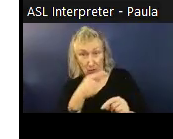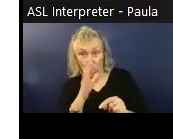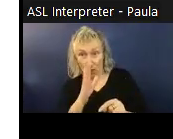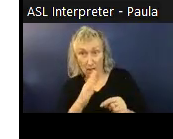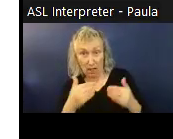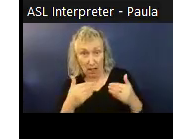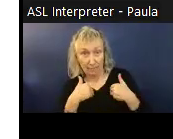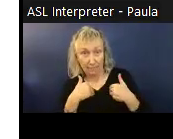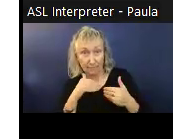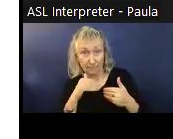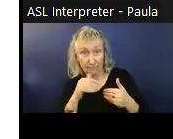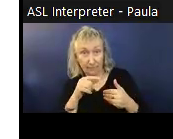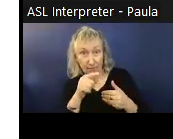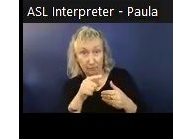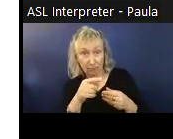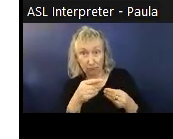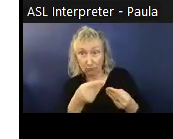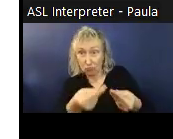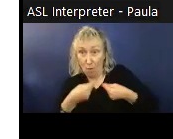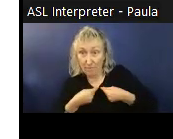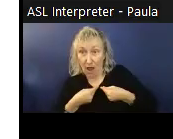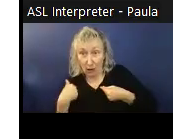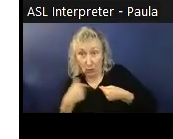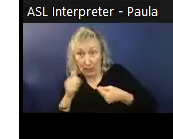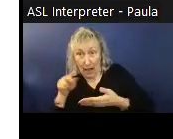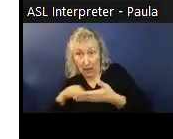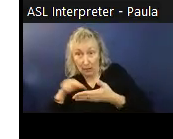Yes, So that's what I meant about.